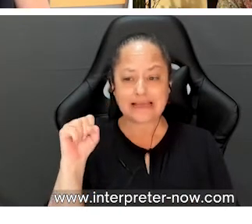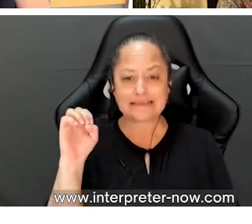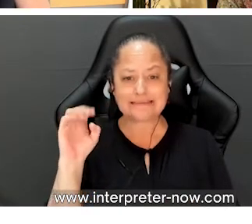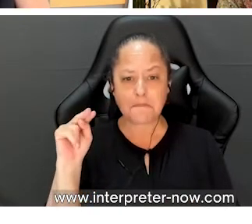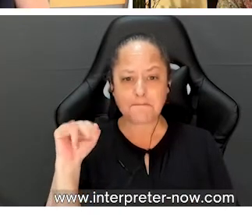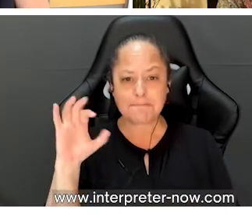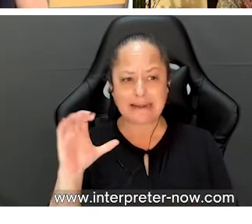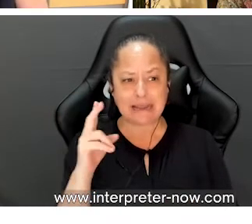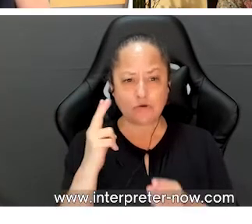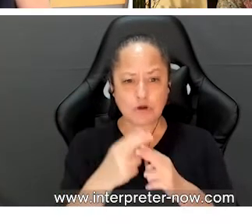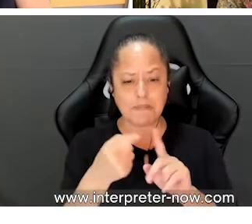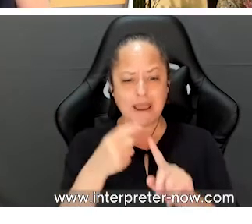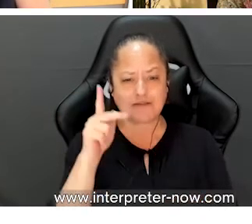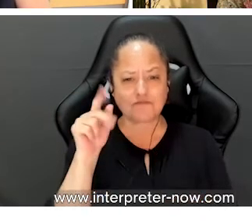September 16th, 2022.